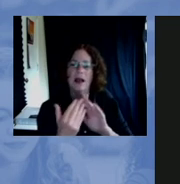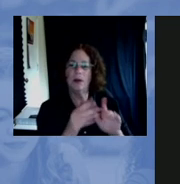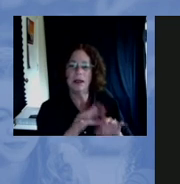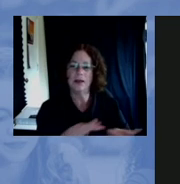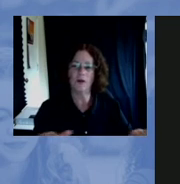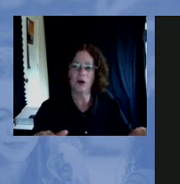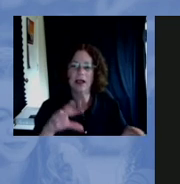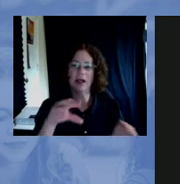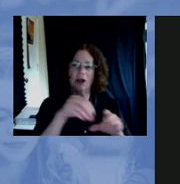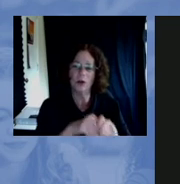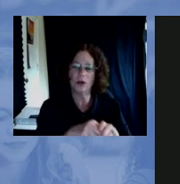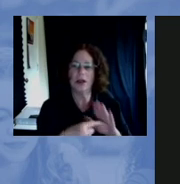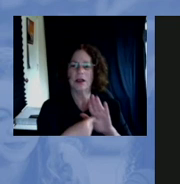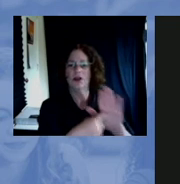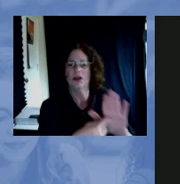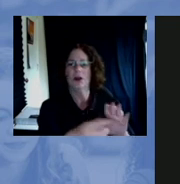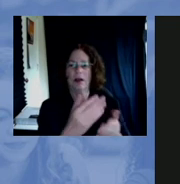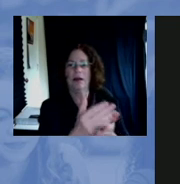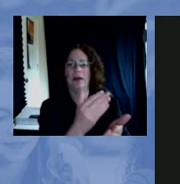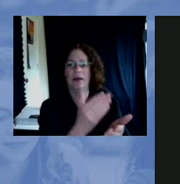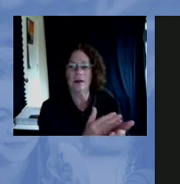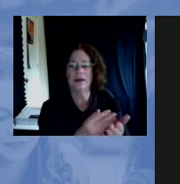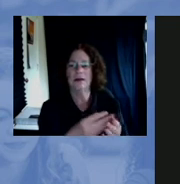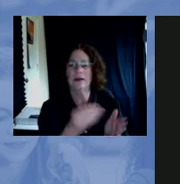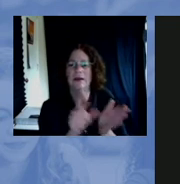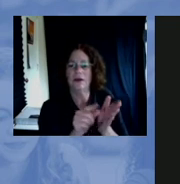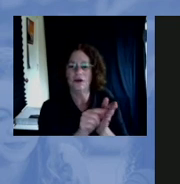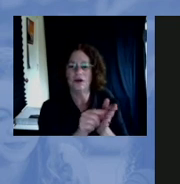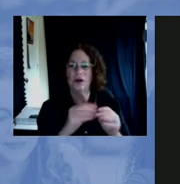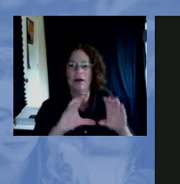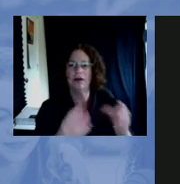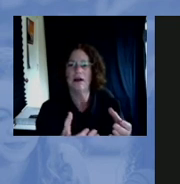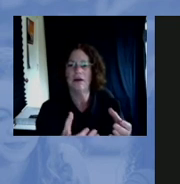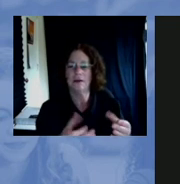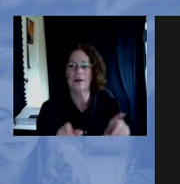IN THE LESSONS AND LITERATURE IN OUR CLASSROOMS, BUT ALSO IN THE EVENTS ASK CLUBS AT OUR SCHOOLS.